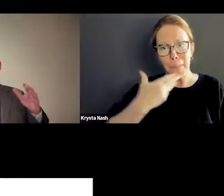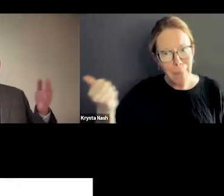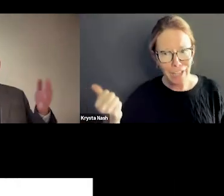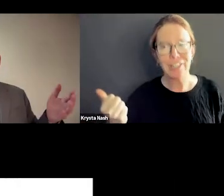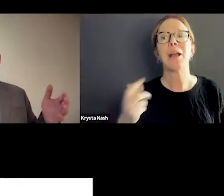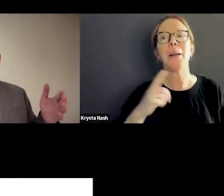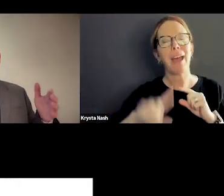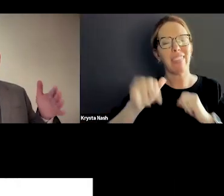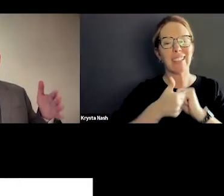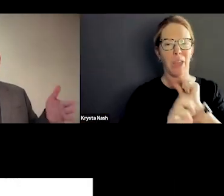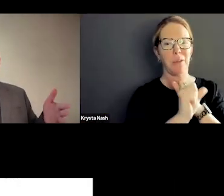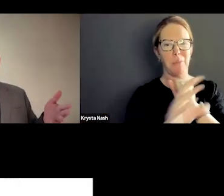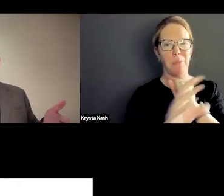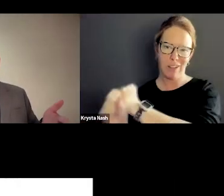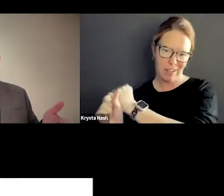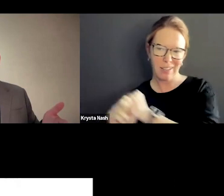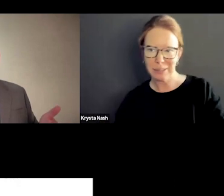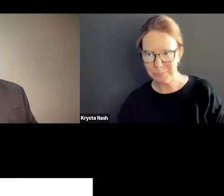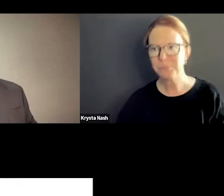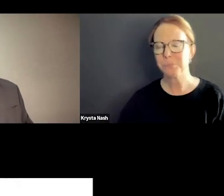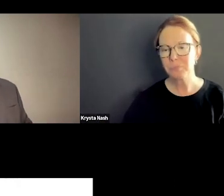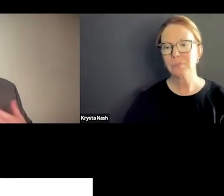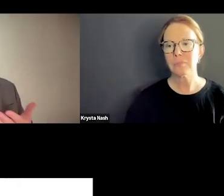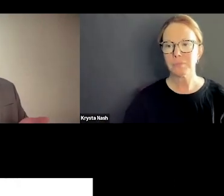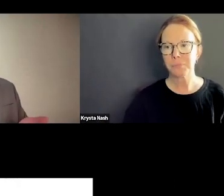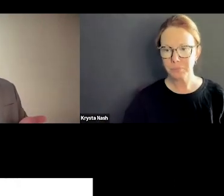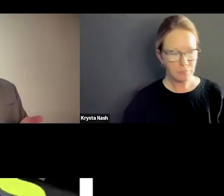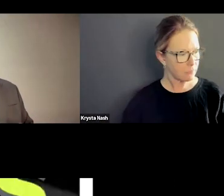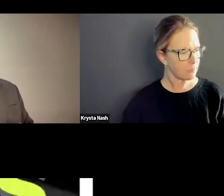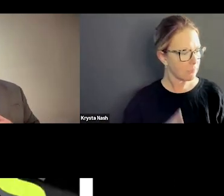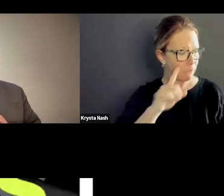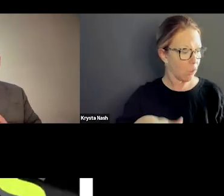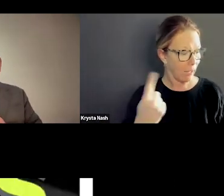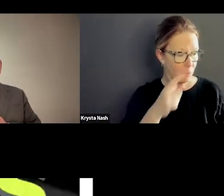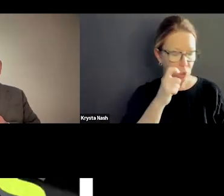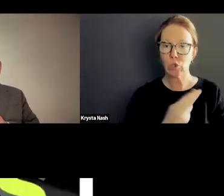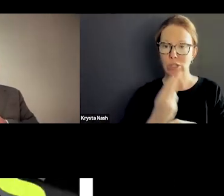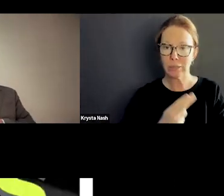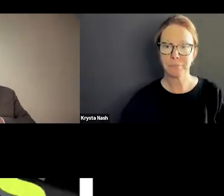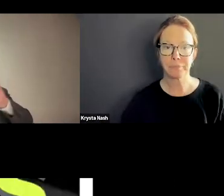the marketing, of these products typically goes to, anyone who uses them. All right.